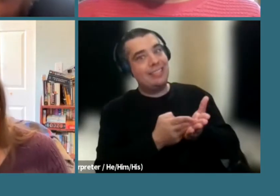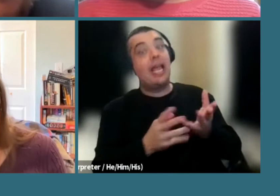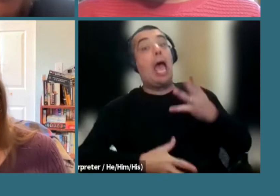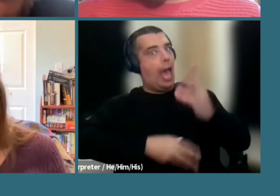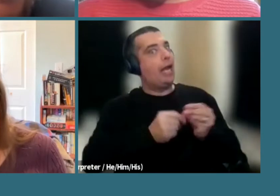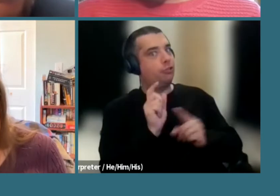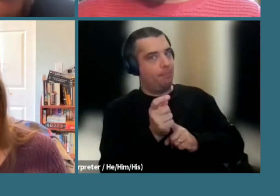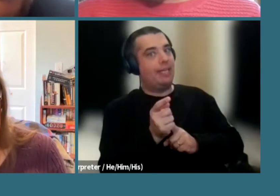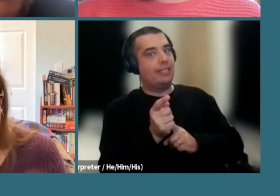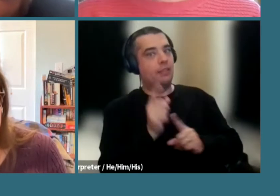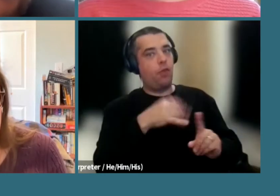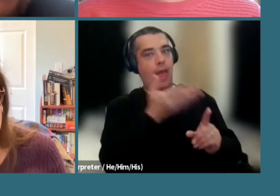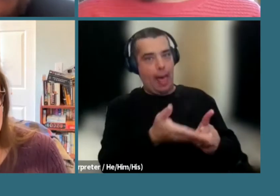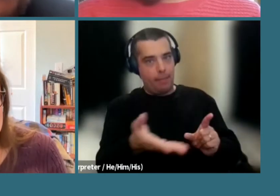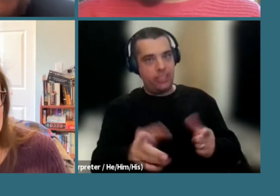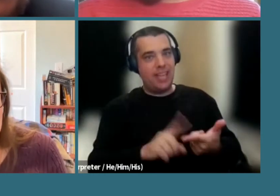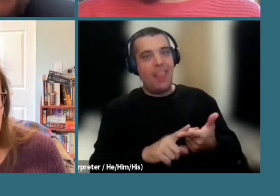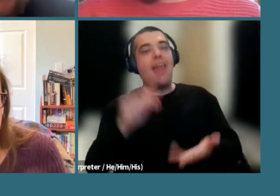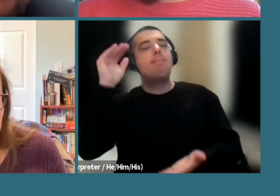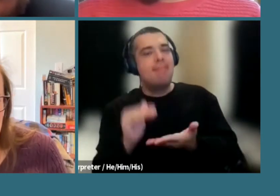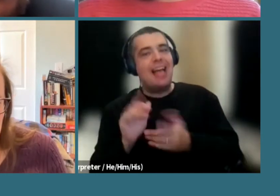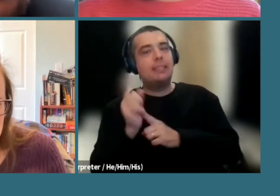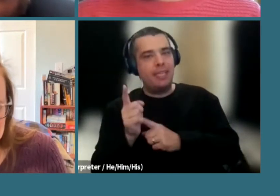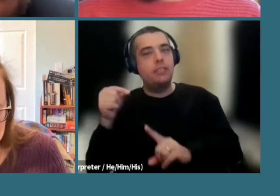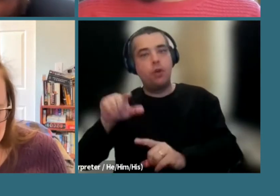for the objects and then fewer minutes for the adverbs.